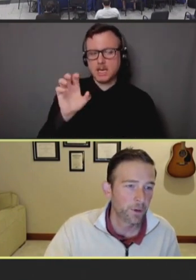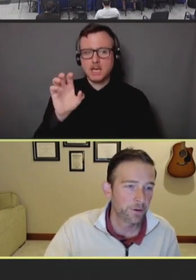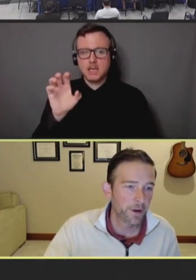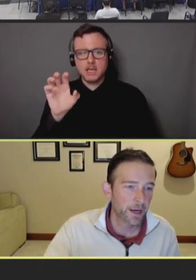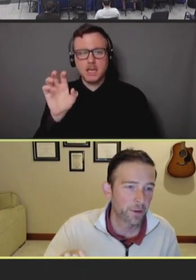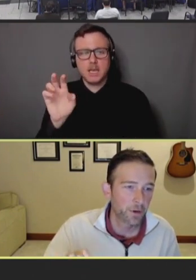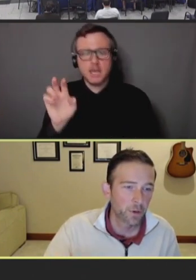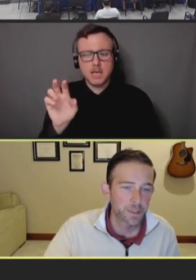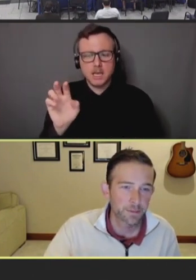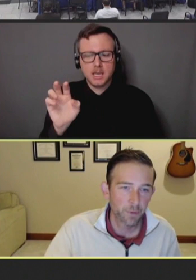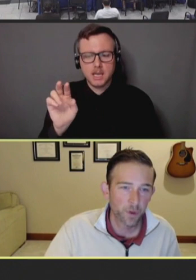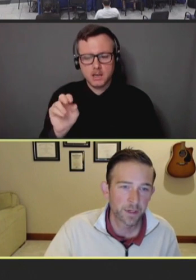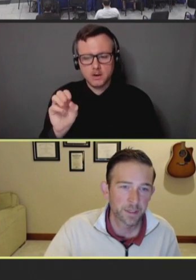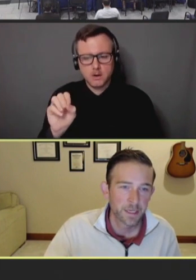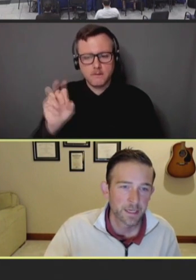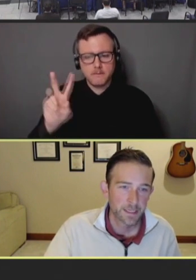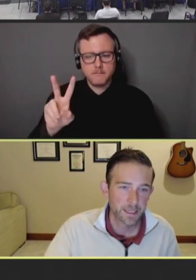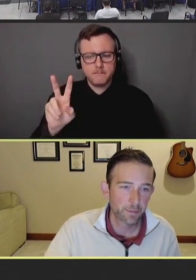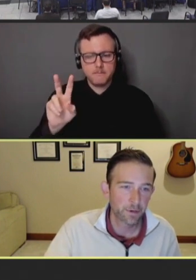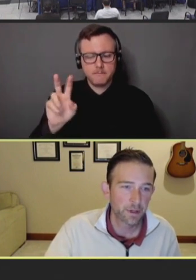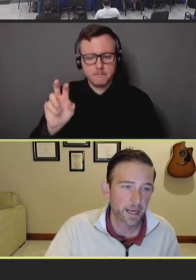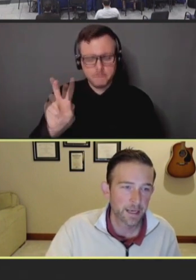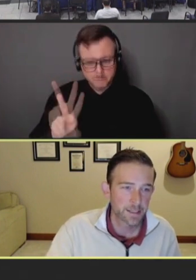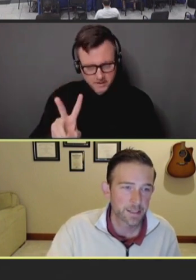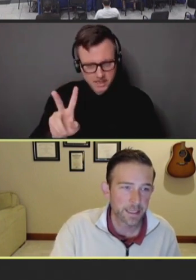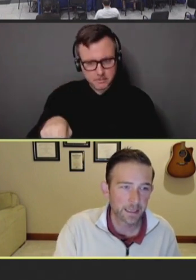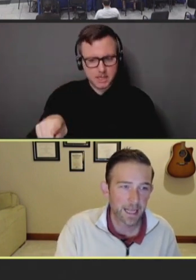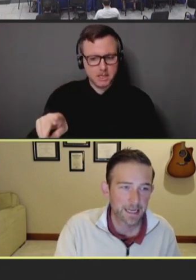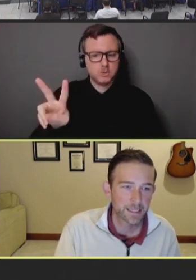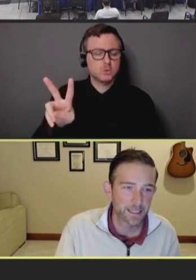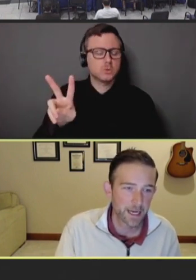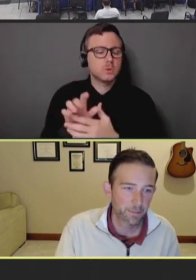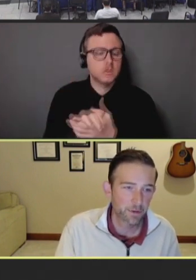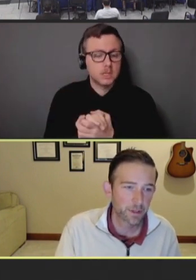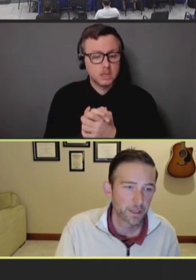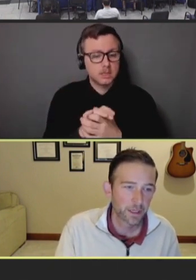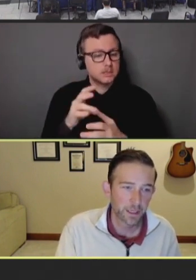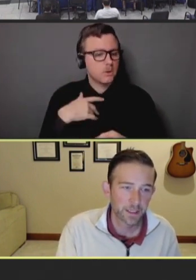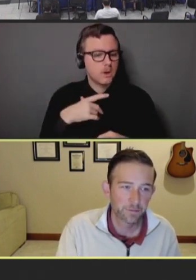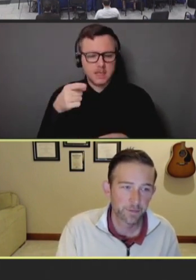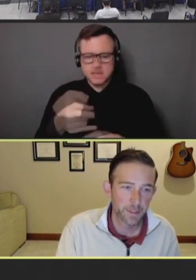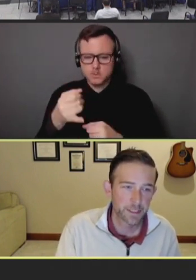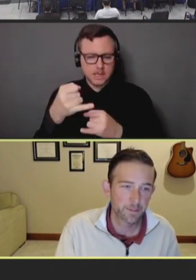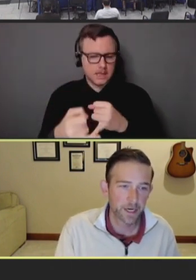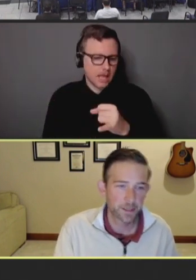We defined the most important sample as the last sample collected from a subject.